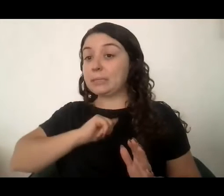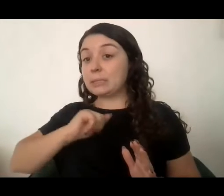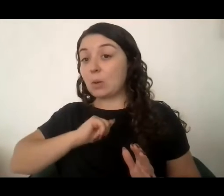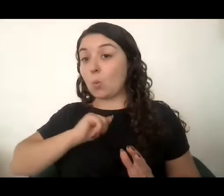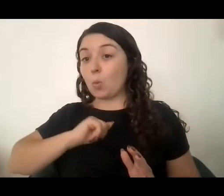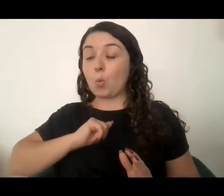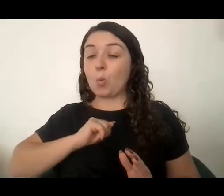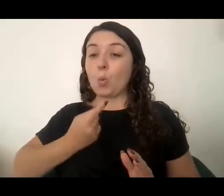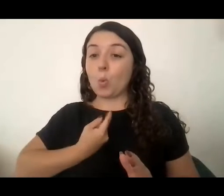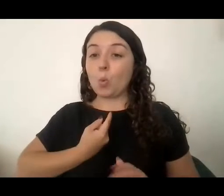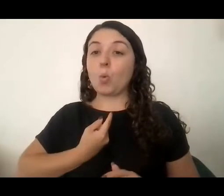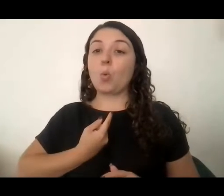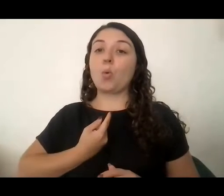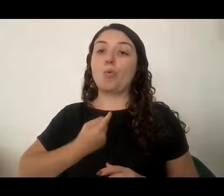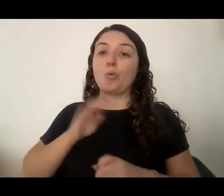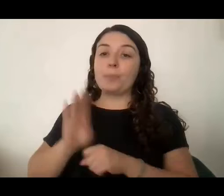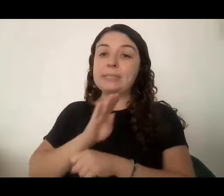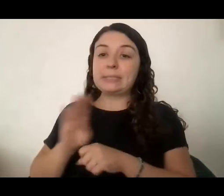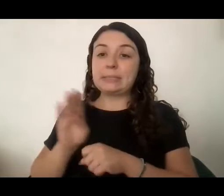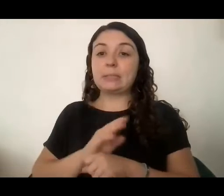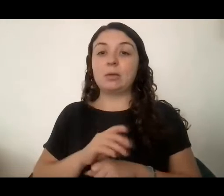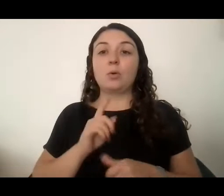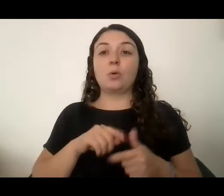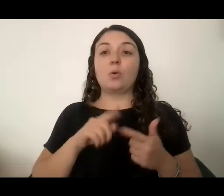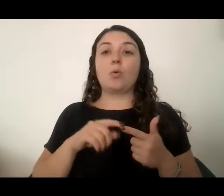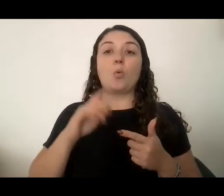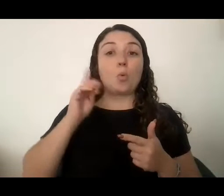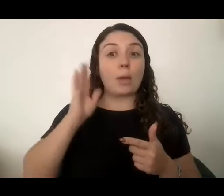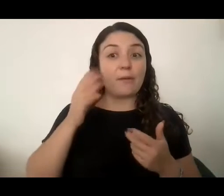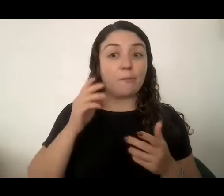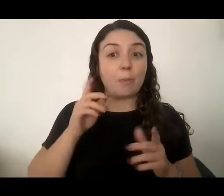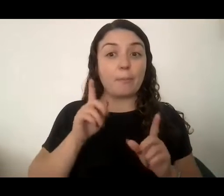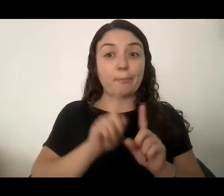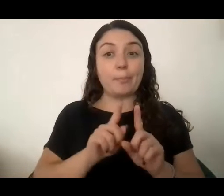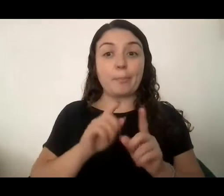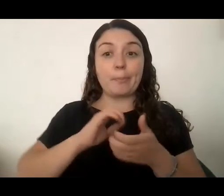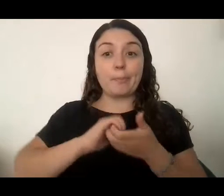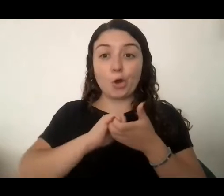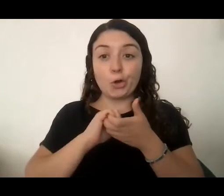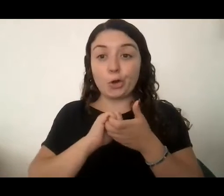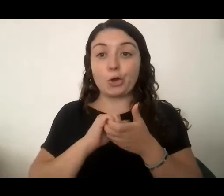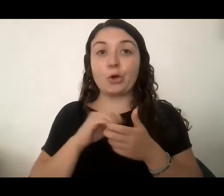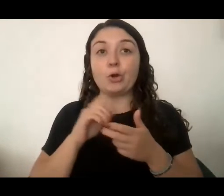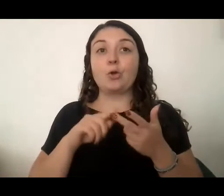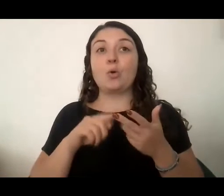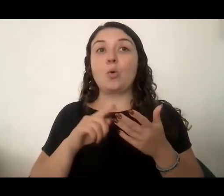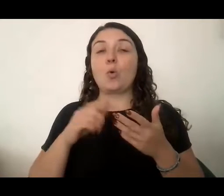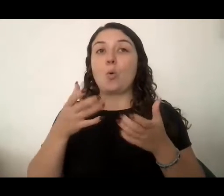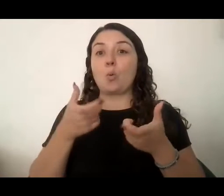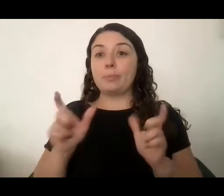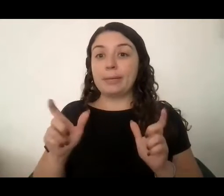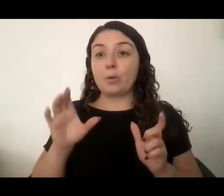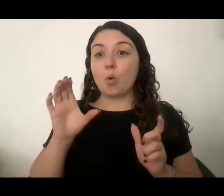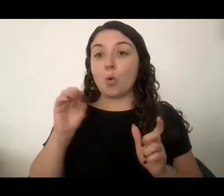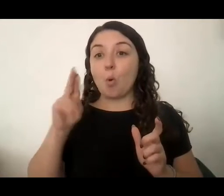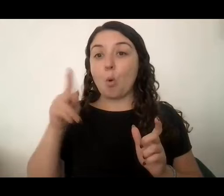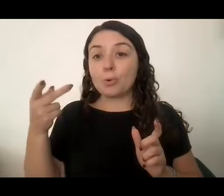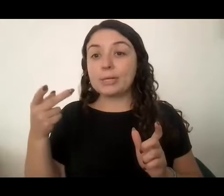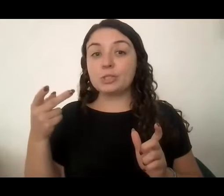it set up as a partnership or a limited liability company or a corporation? And kind of along those